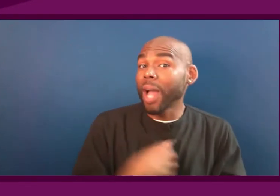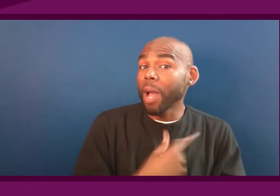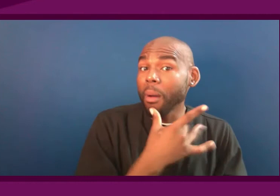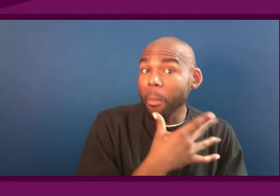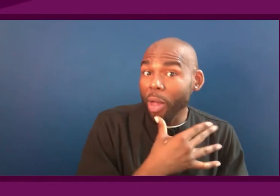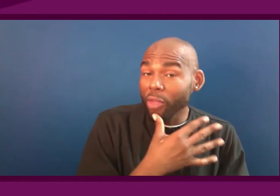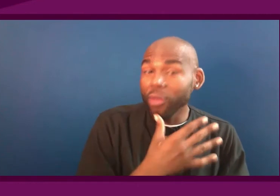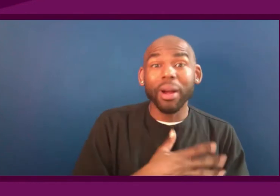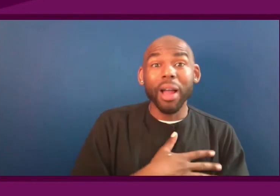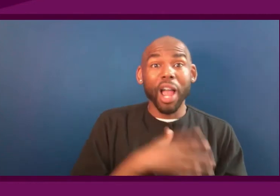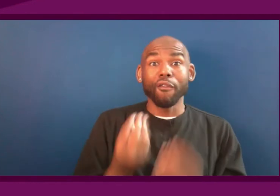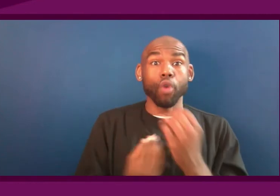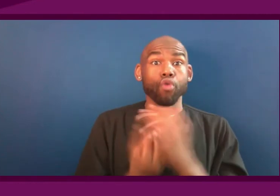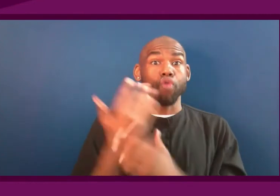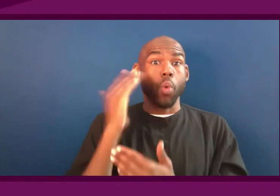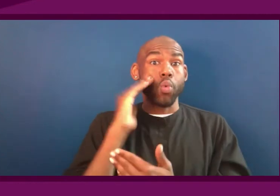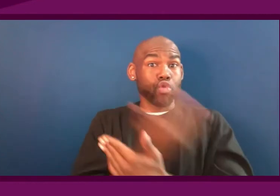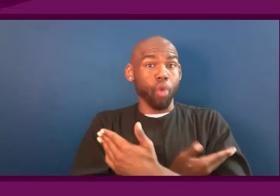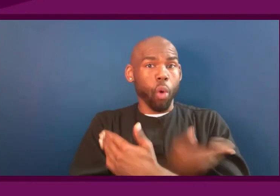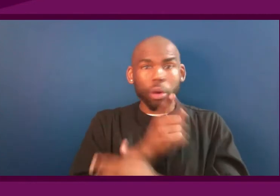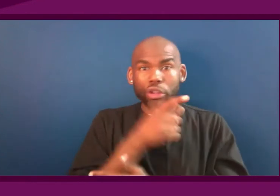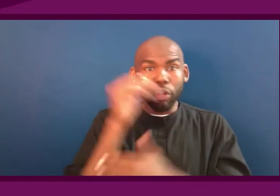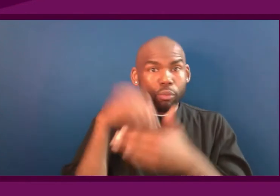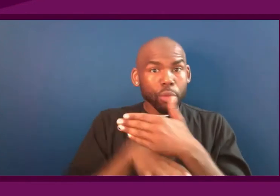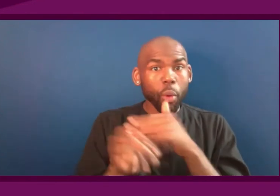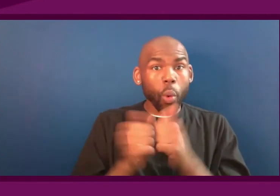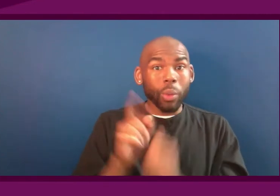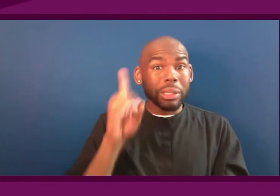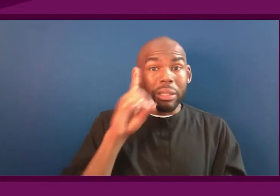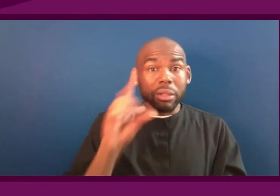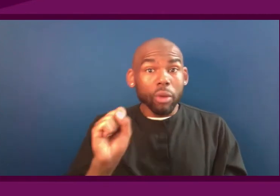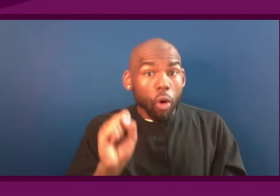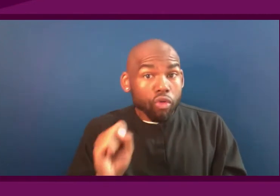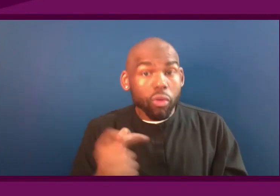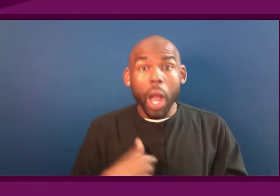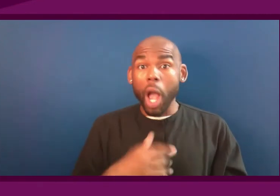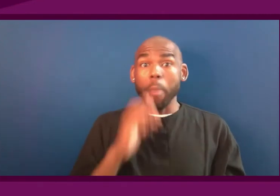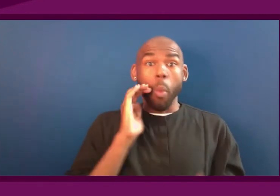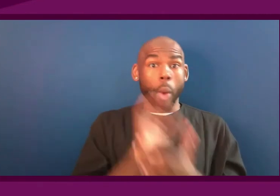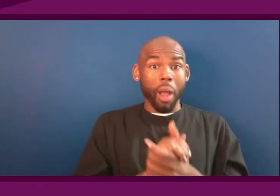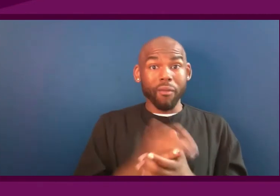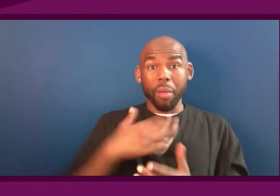to do with this organization, we created Billion Strong, which is billion-strong.org